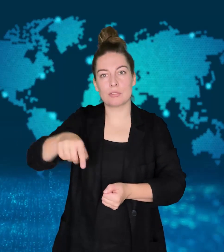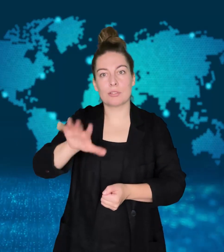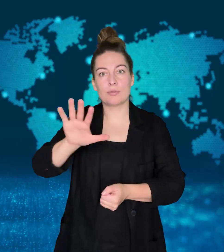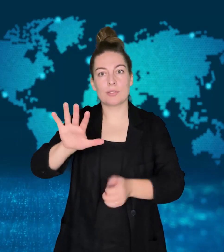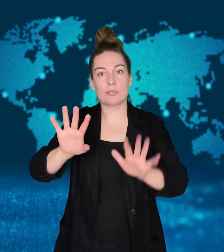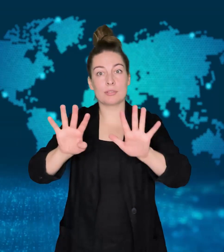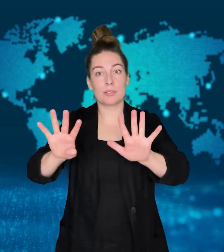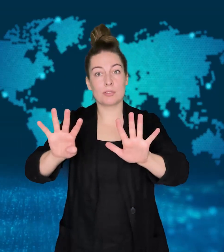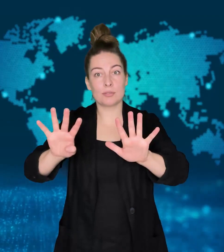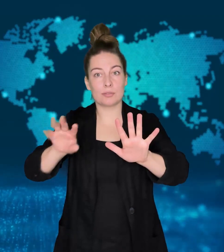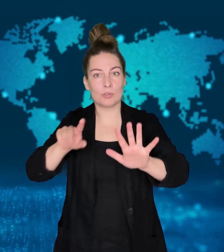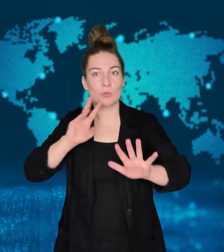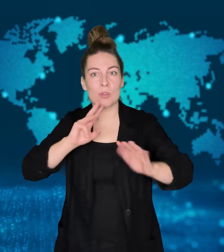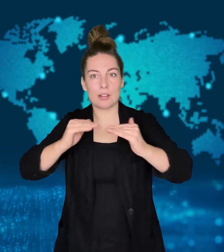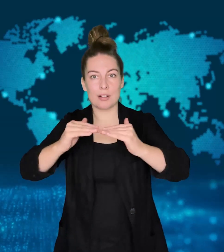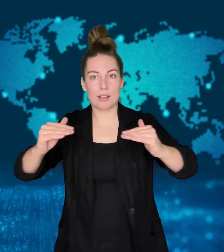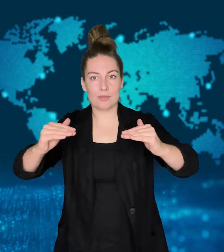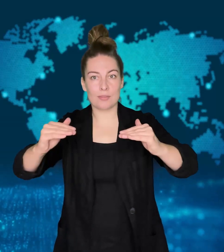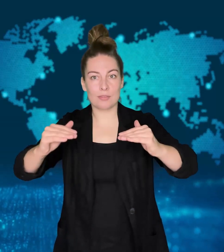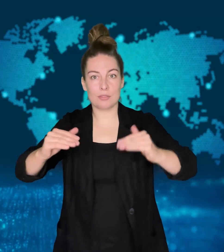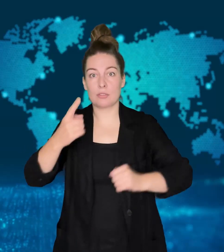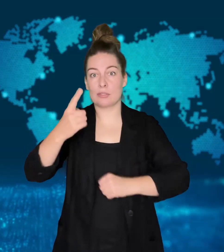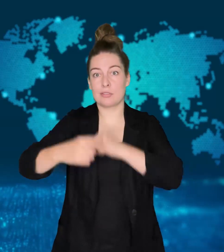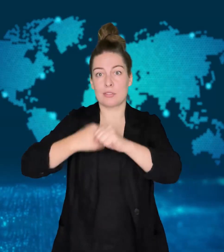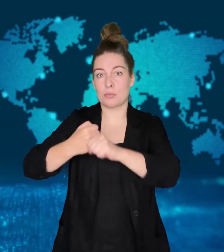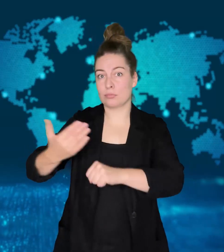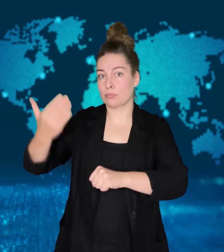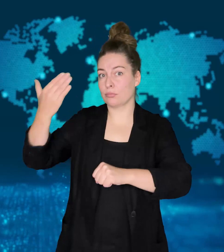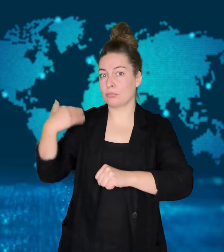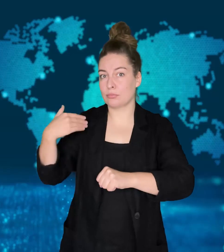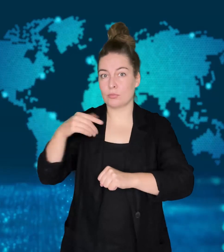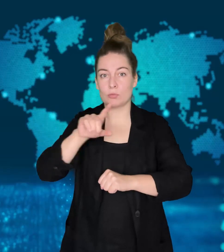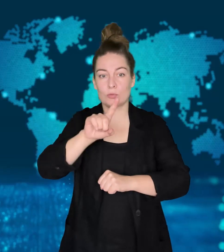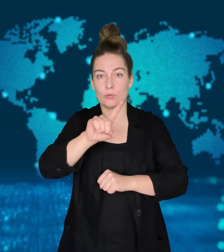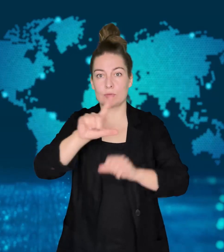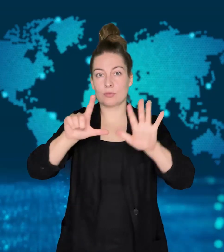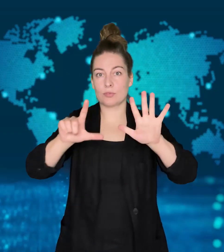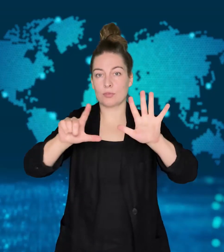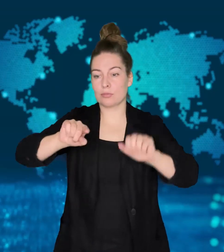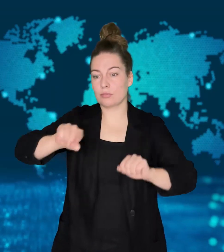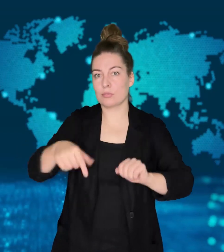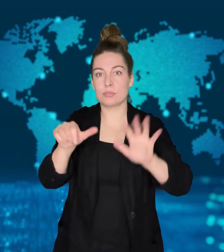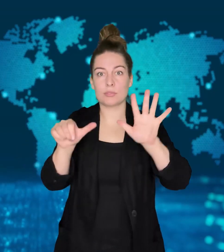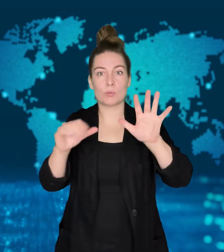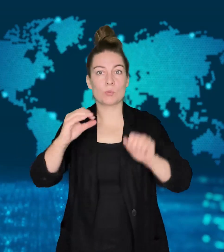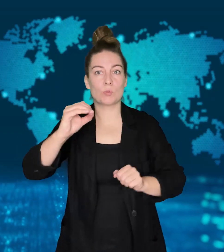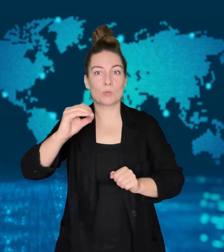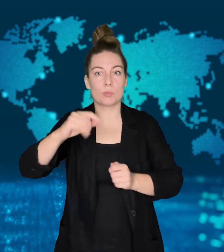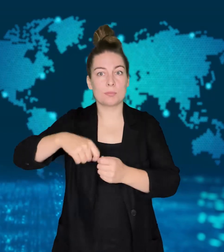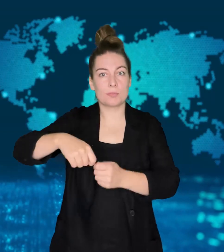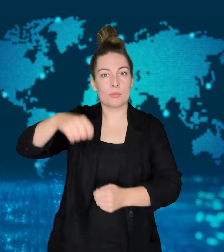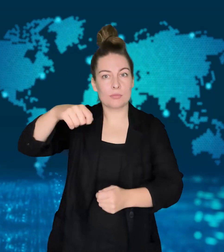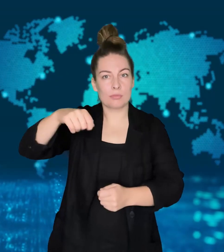The city recorded 13.59 meters of water while last year was at a 17.60 meter level.